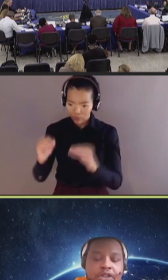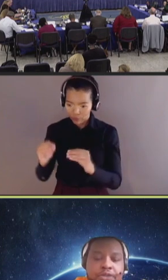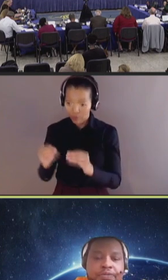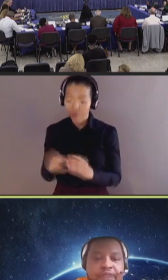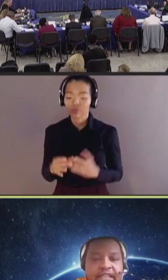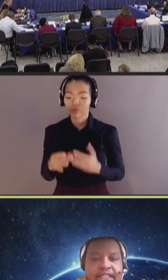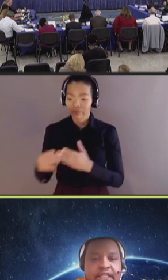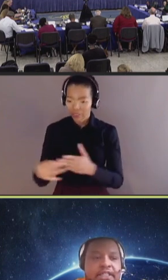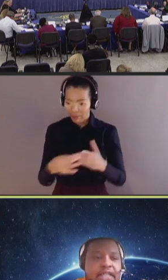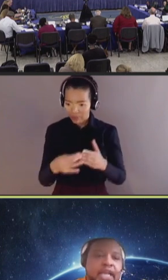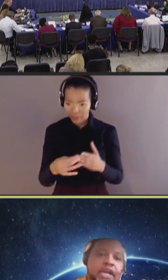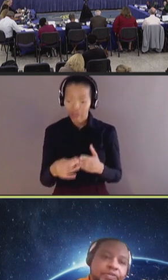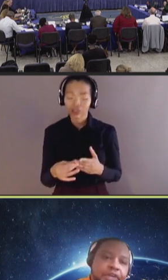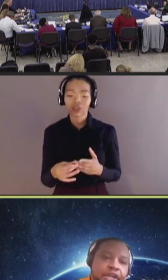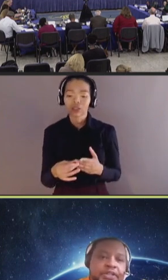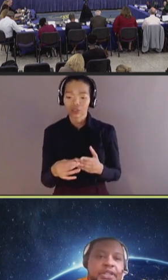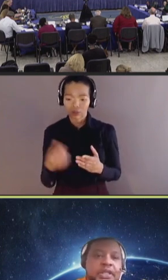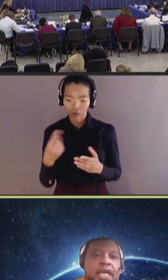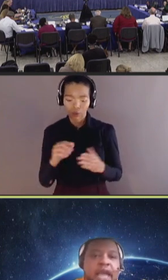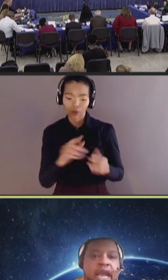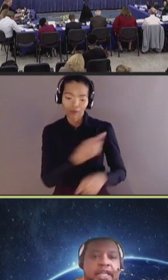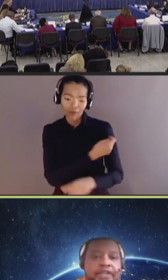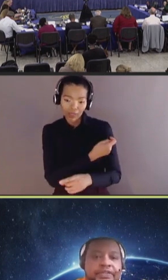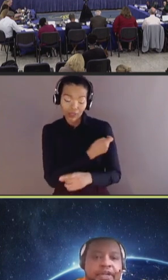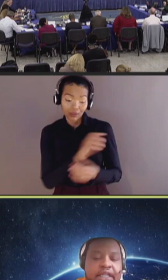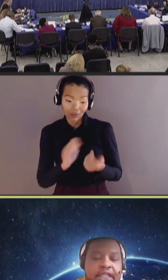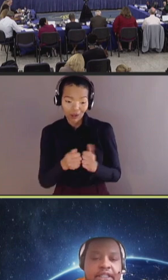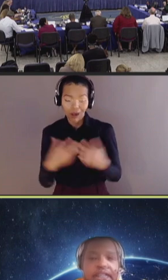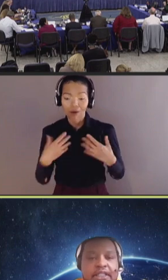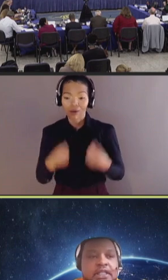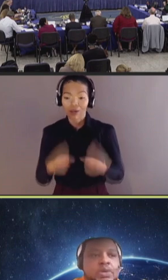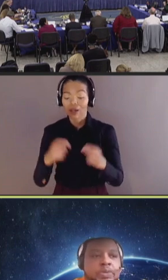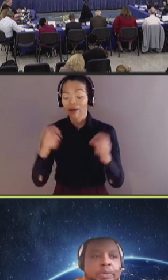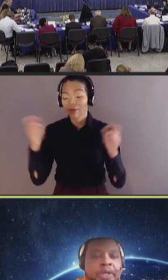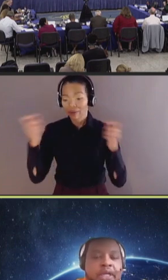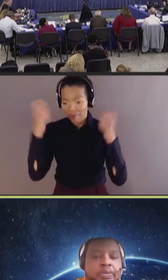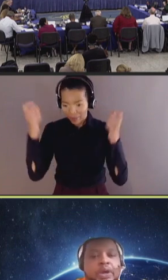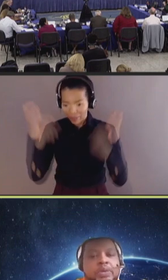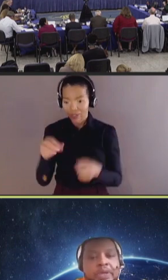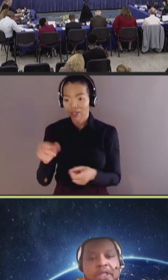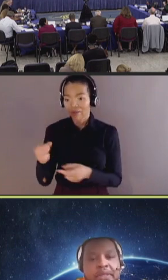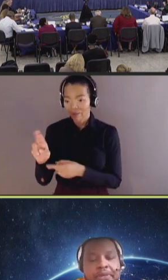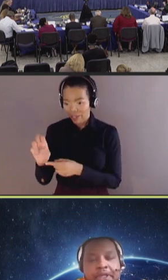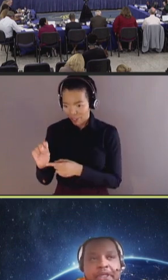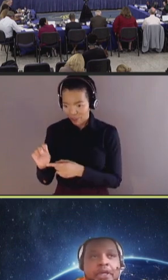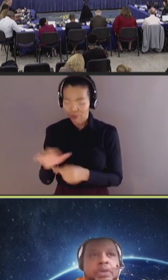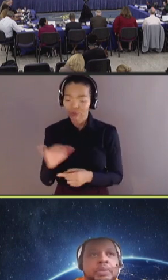to vaccines at health fairs and at different entities where we can work with the community.